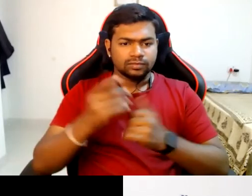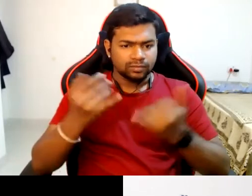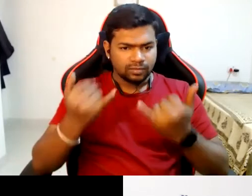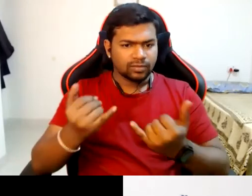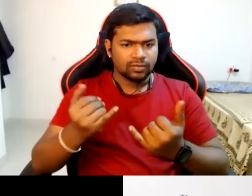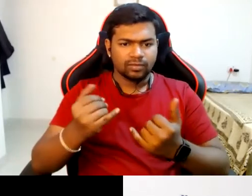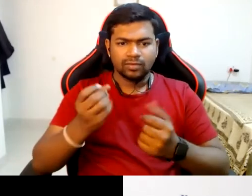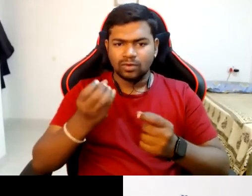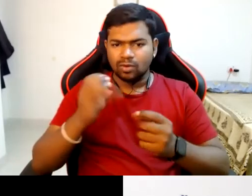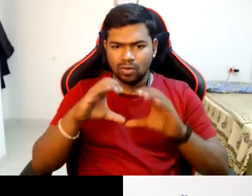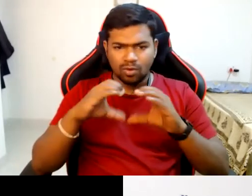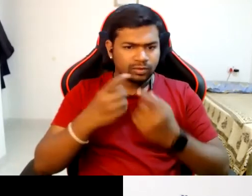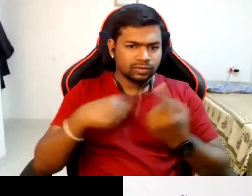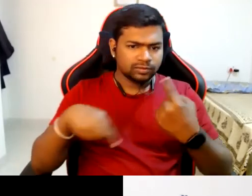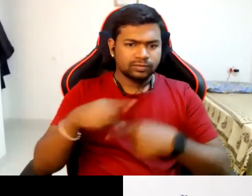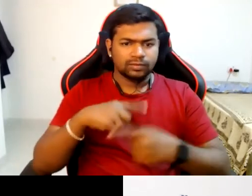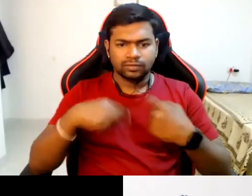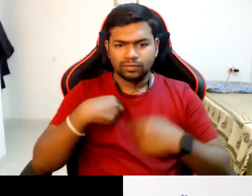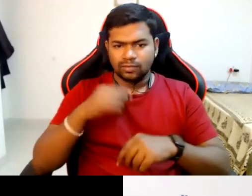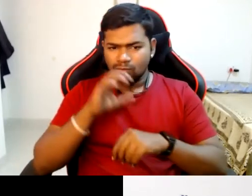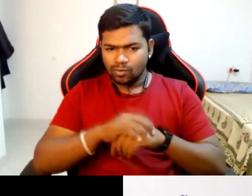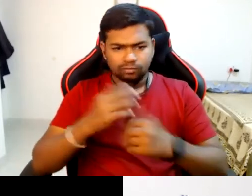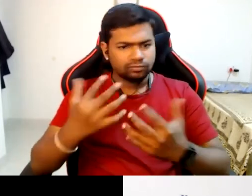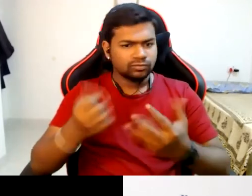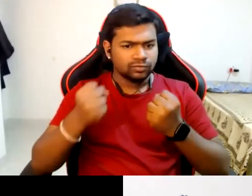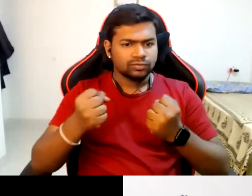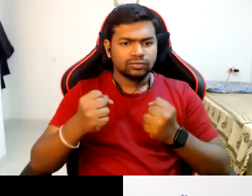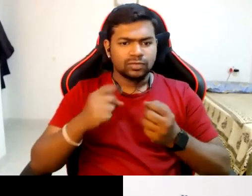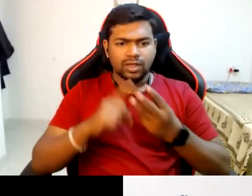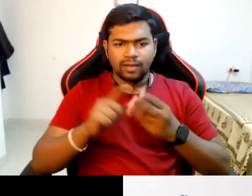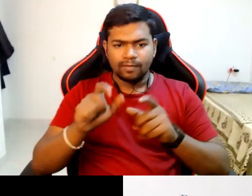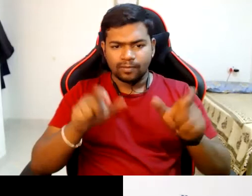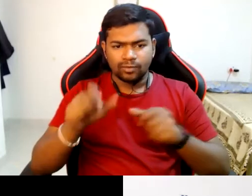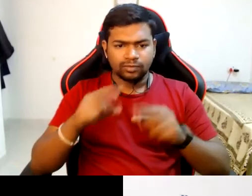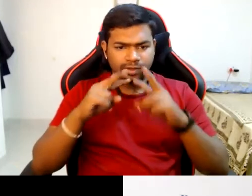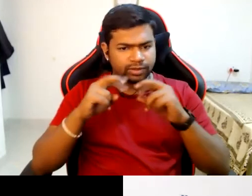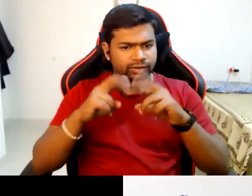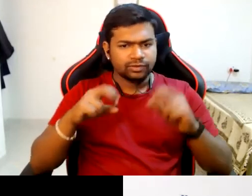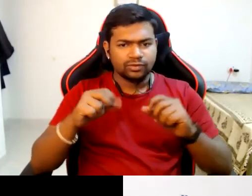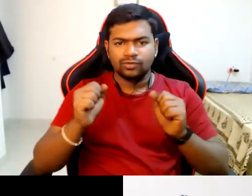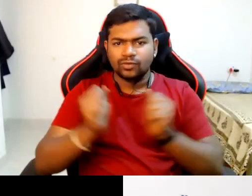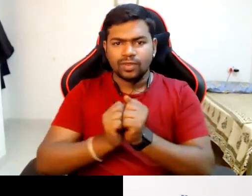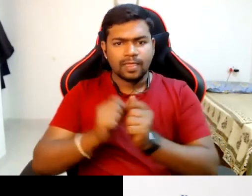I have founded an Employee Resource Group for people with disabilities.